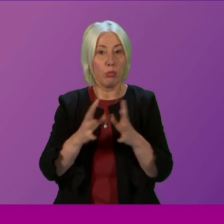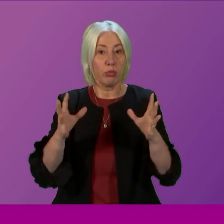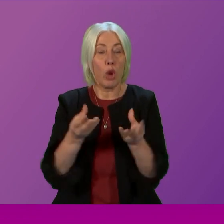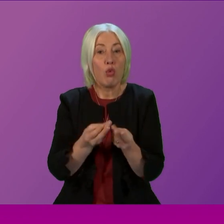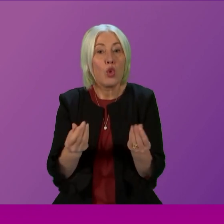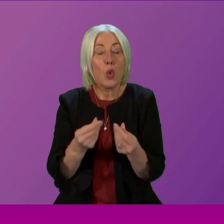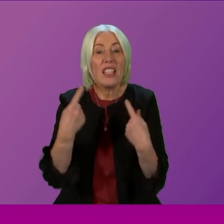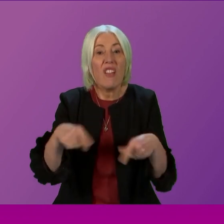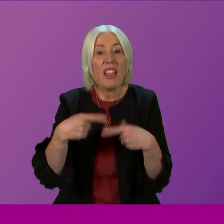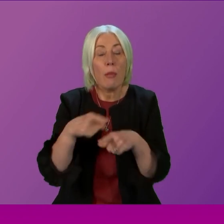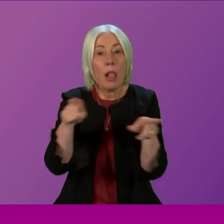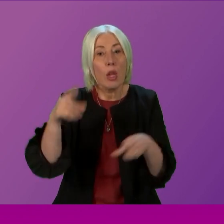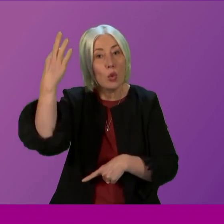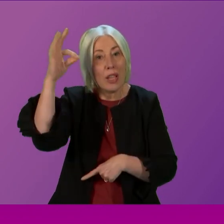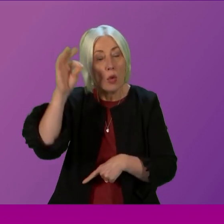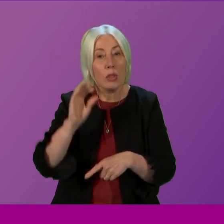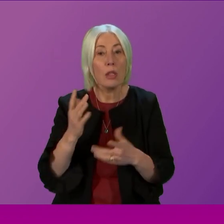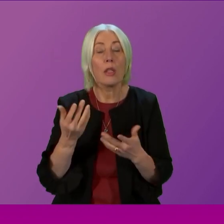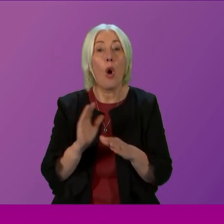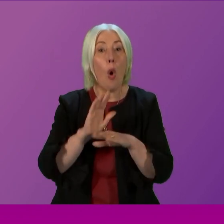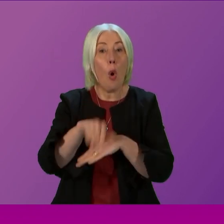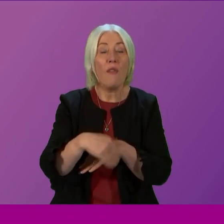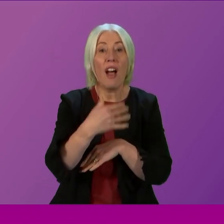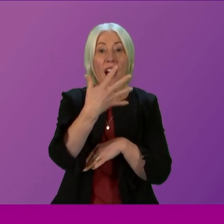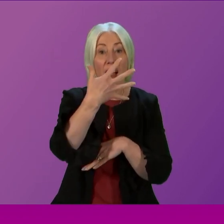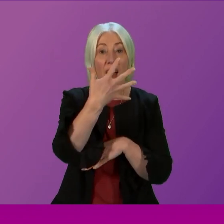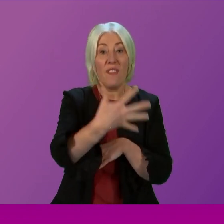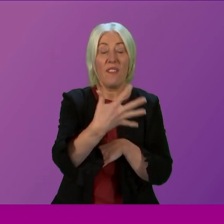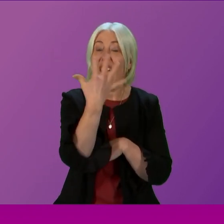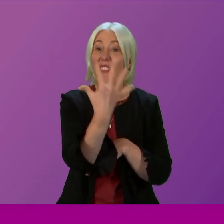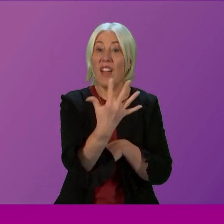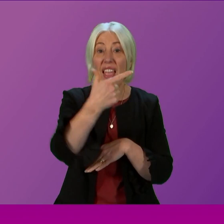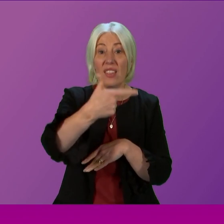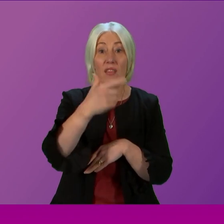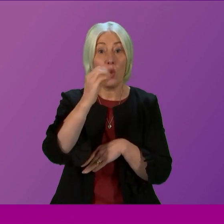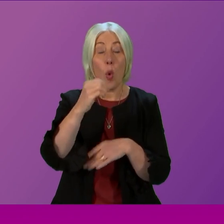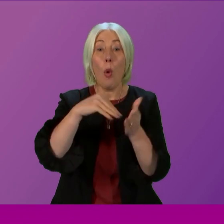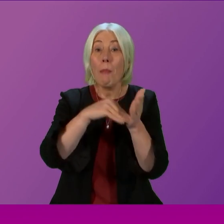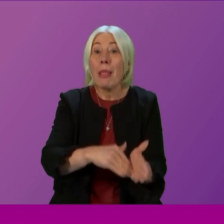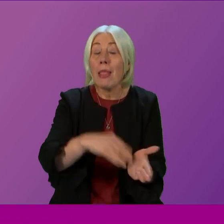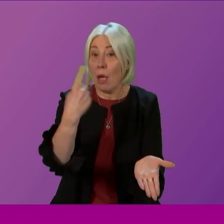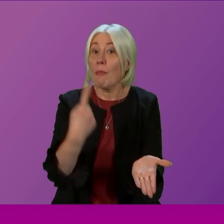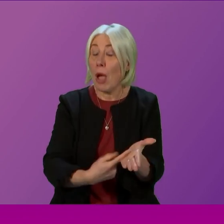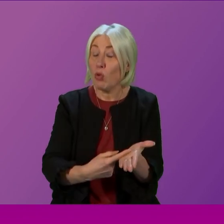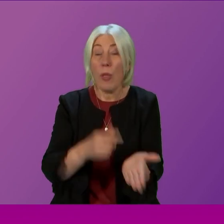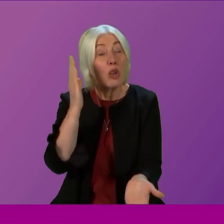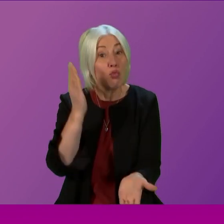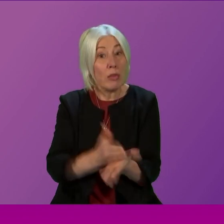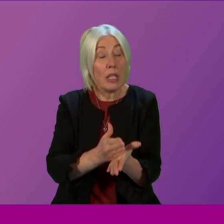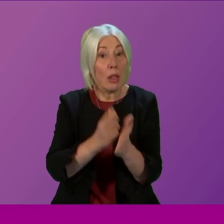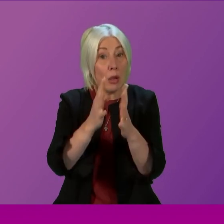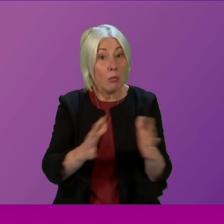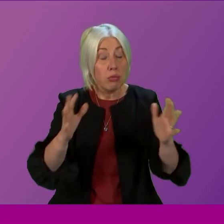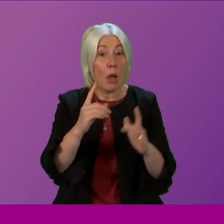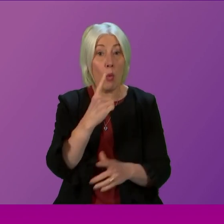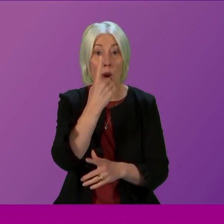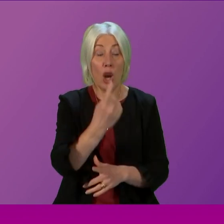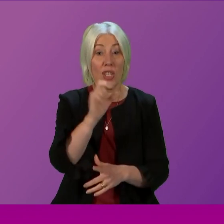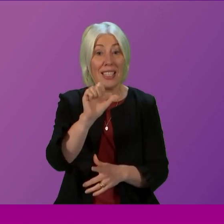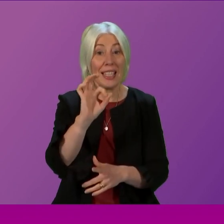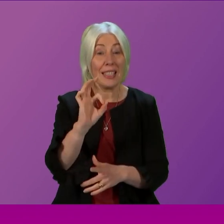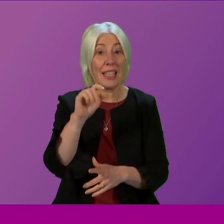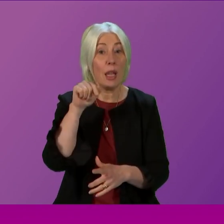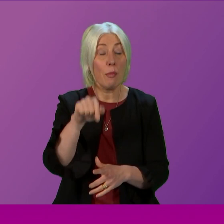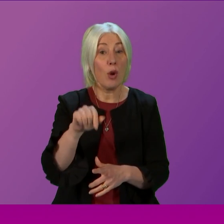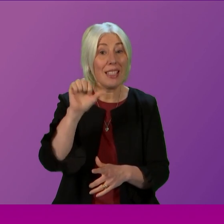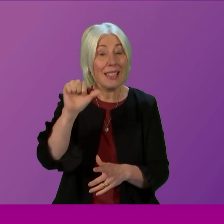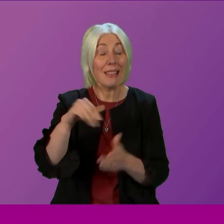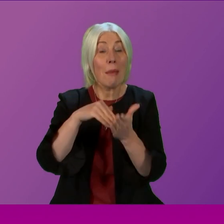to councils by more than £570 million. That is a real-terms increase of £160.6 million.